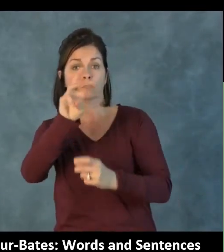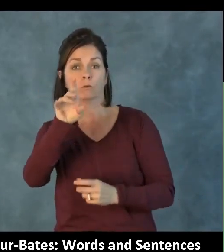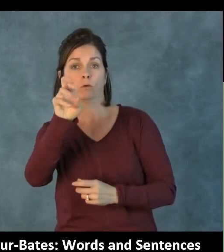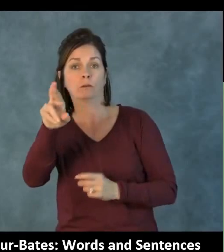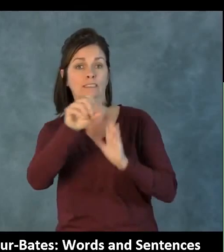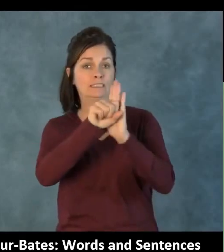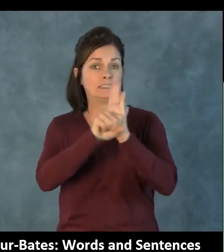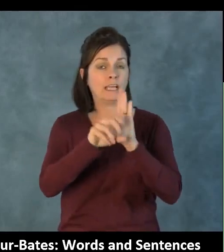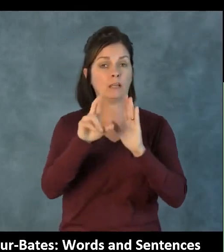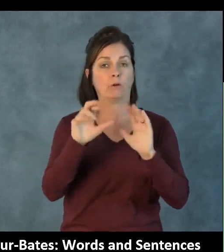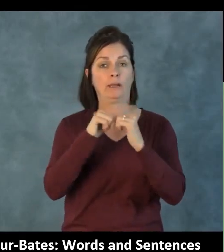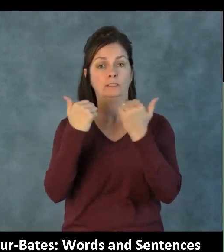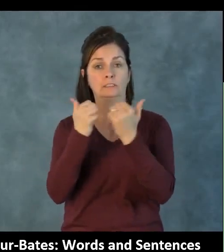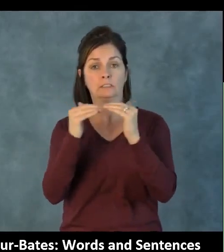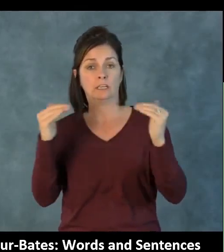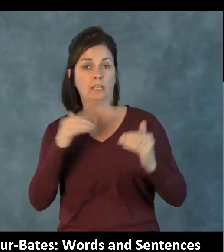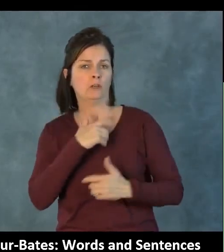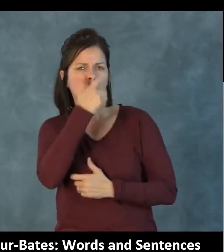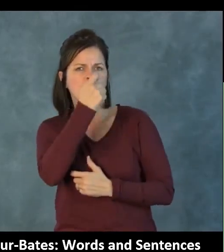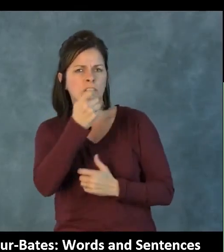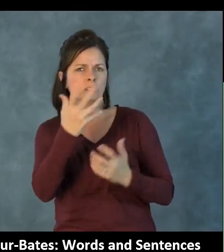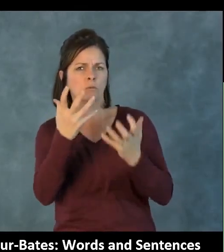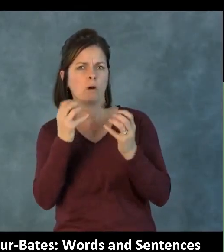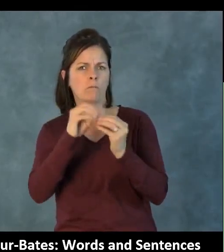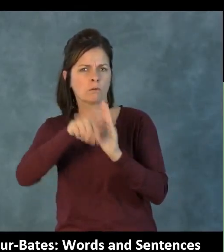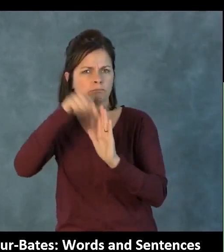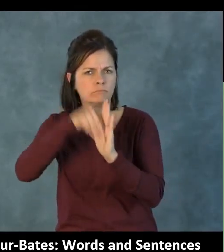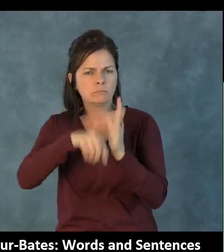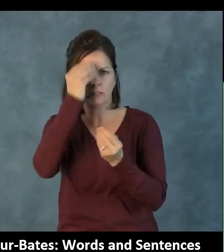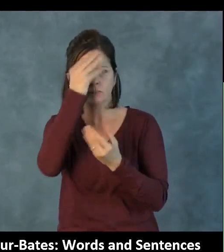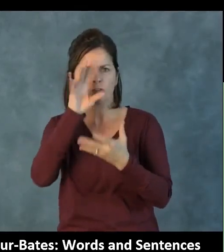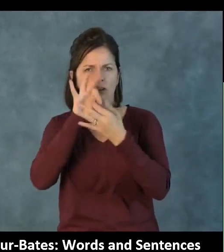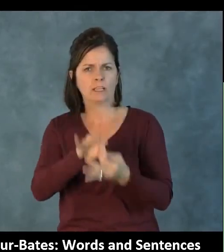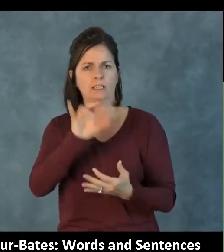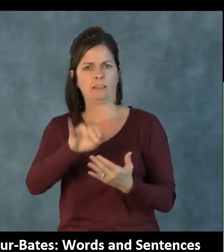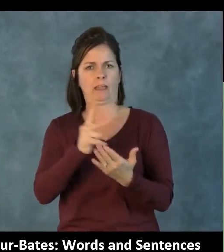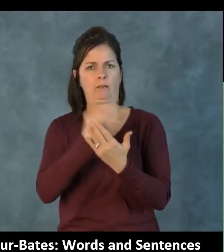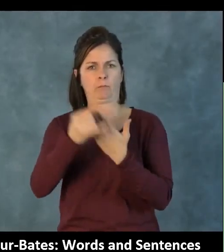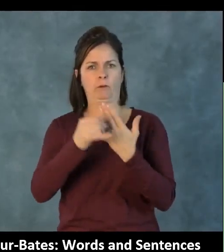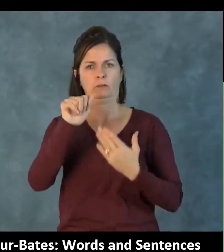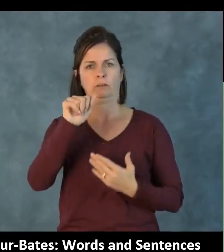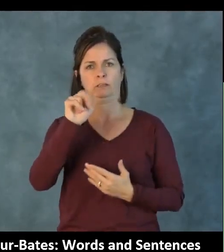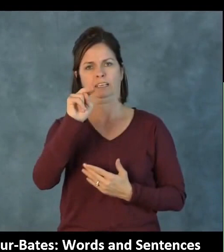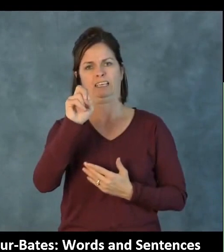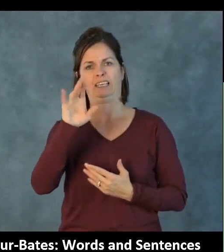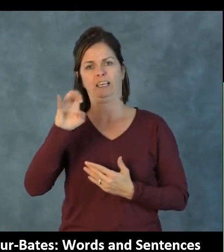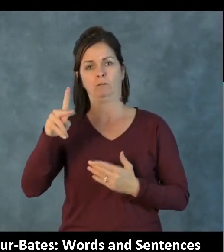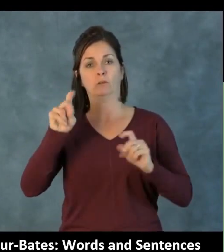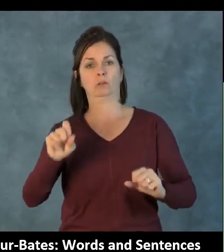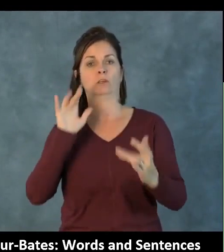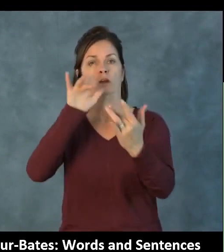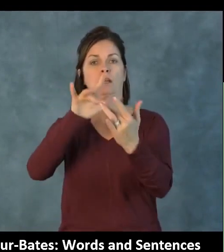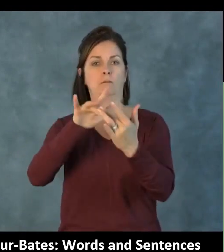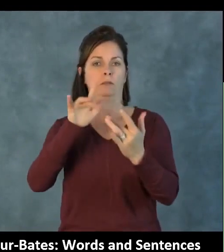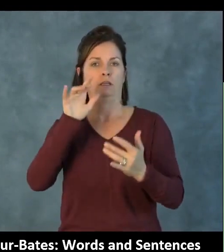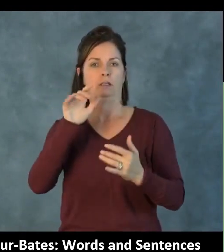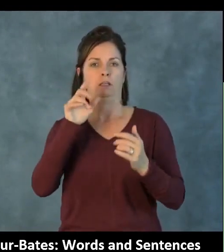about the NECAP project, you can feel free to contact me at the email below.